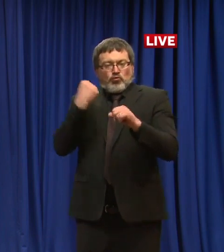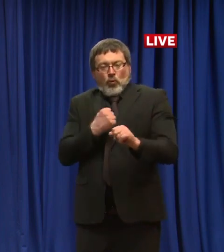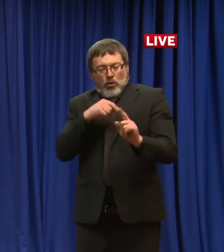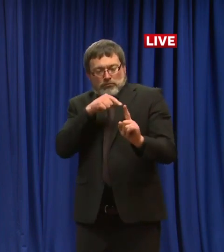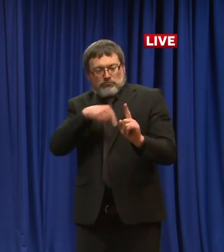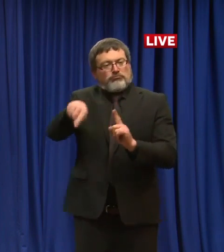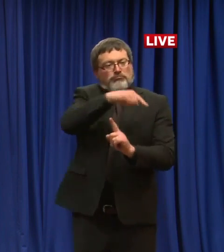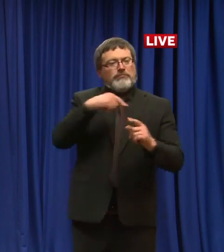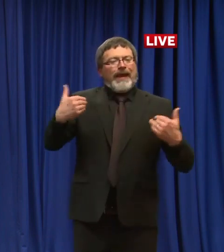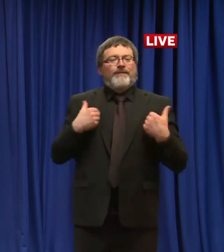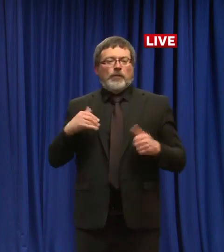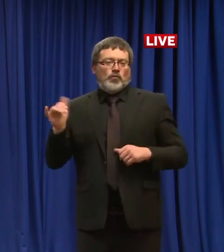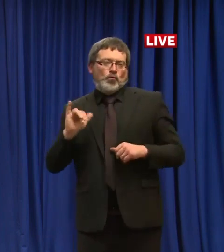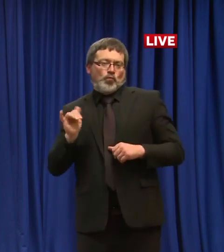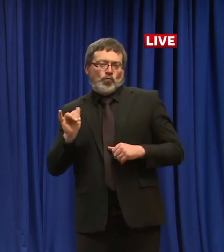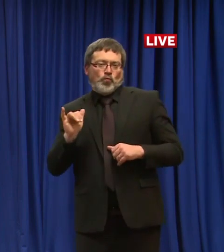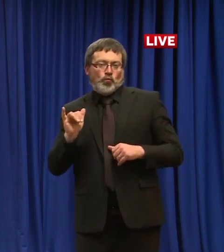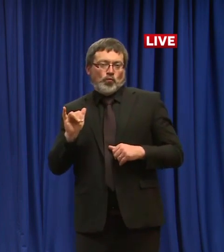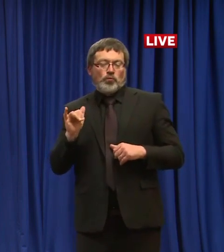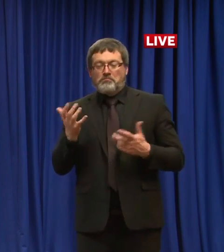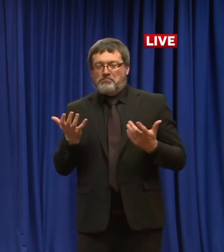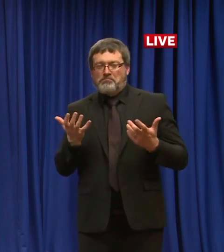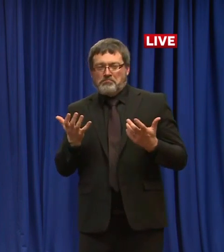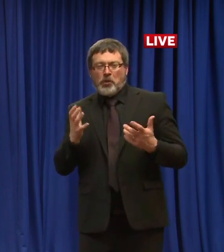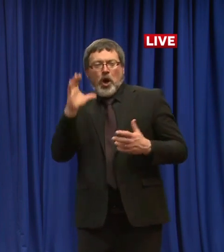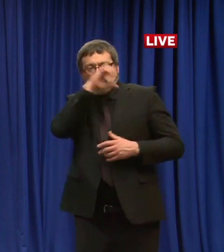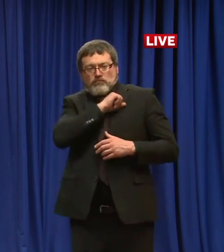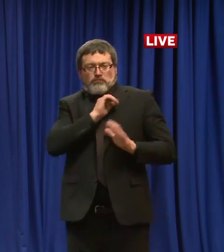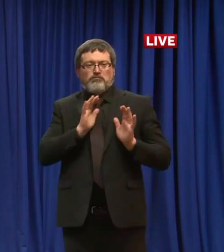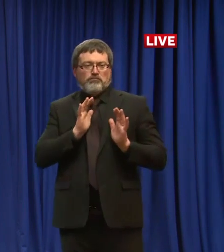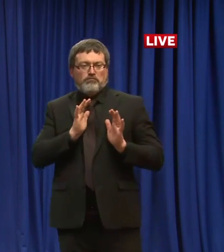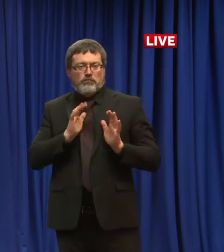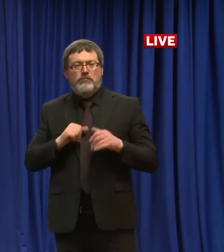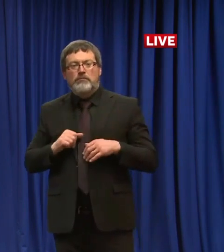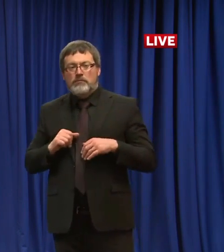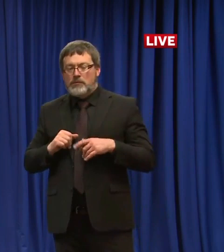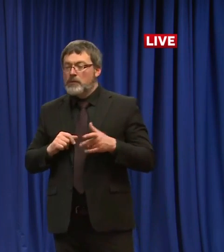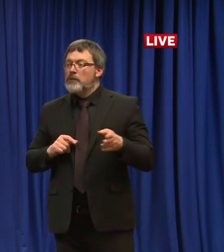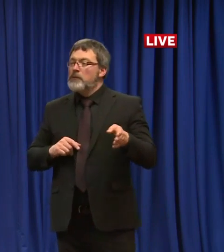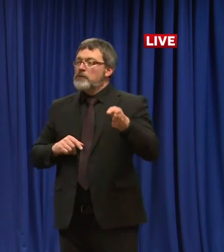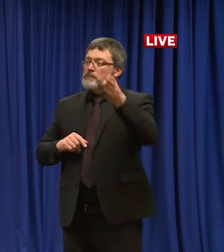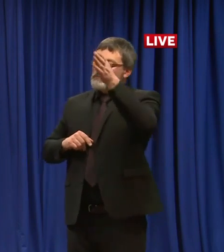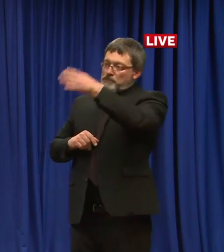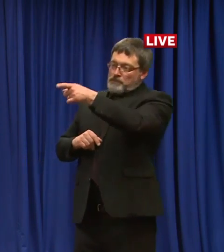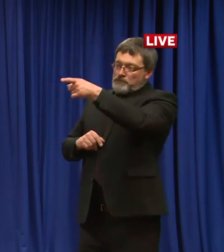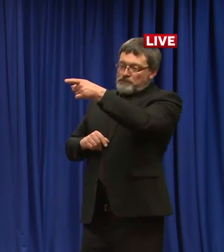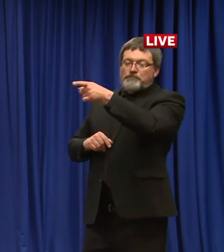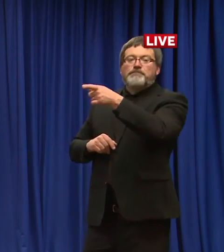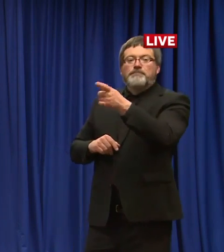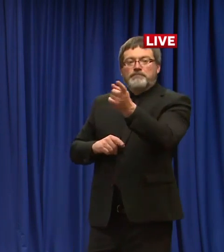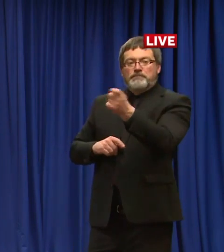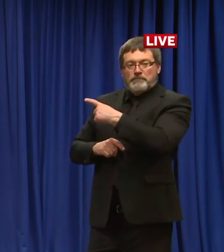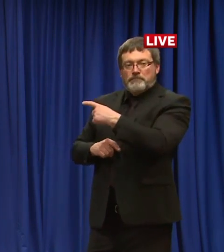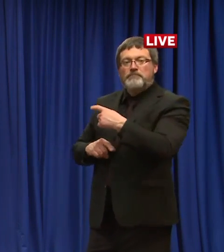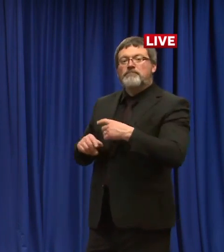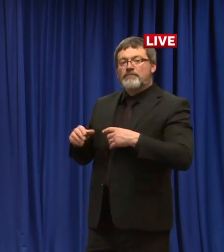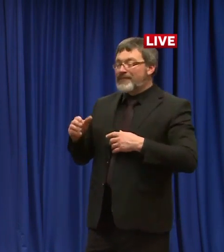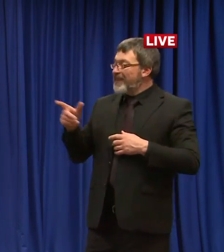SO WE DO TRACK THAT TO SOME EXTENT BUT I DON’T I DON’T HAVE THOSE NUMBERS TO SHARE RIGHT NOW QUESTION ABOUT VOLUNTEERS.